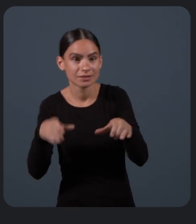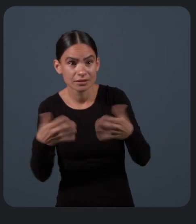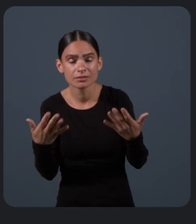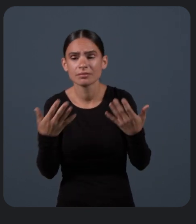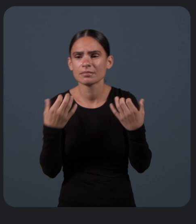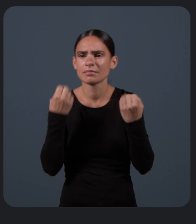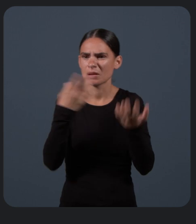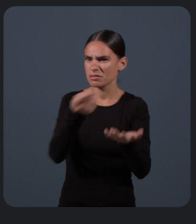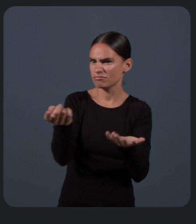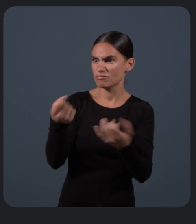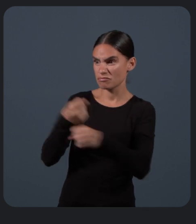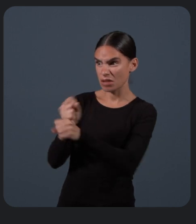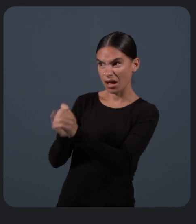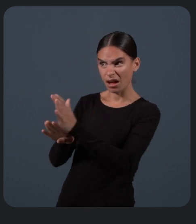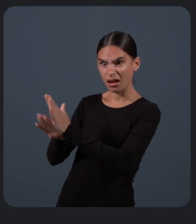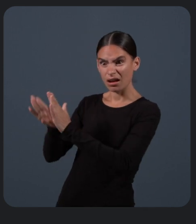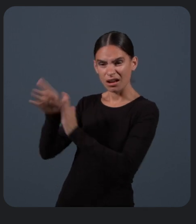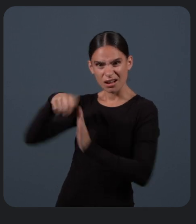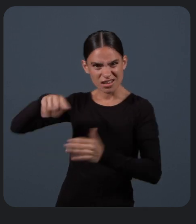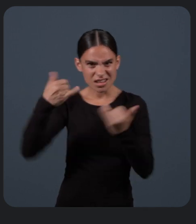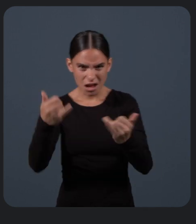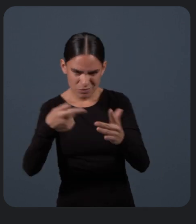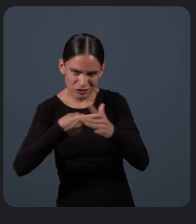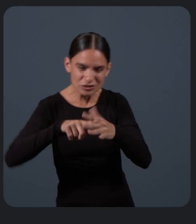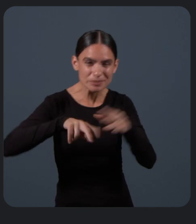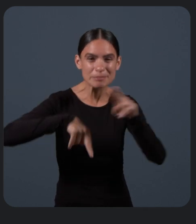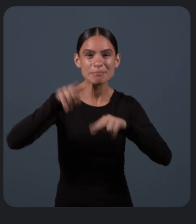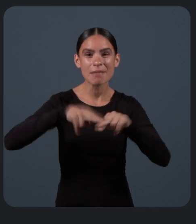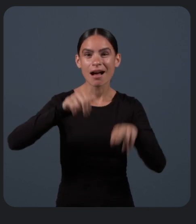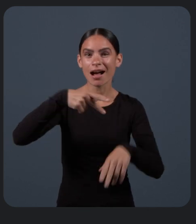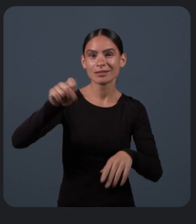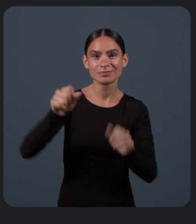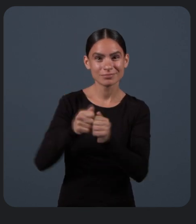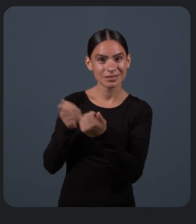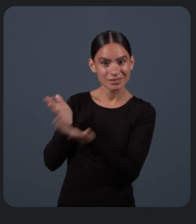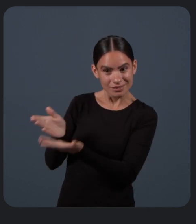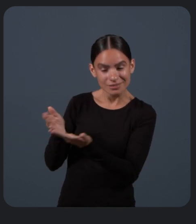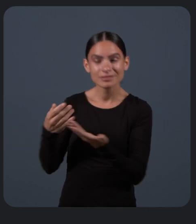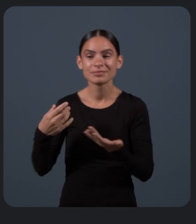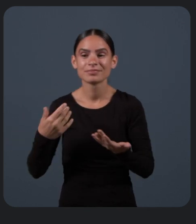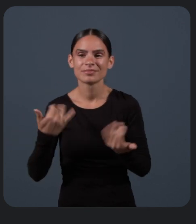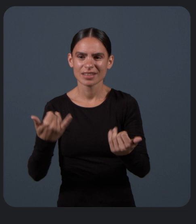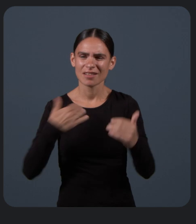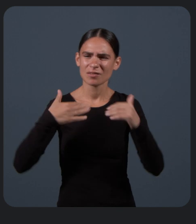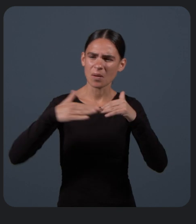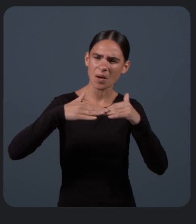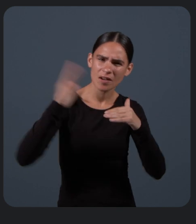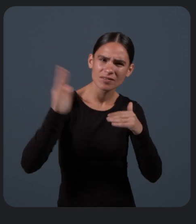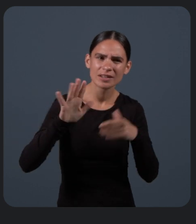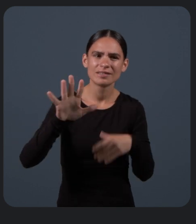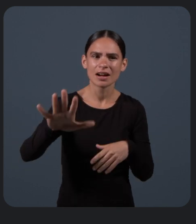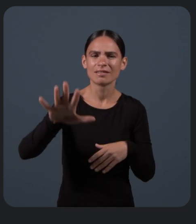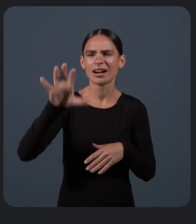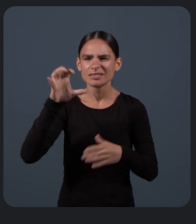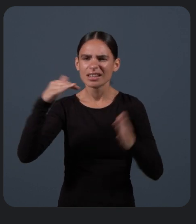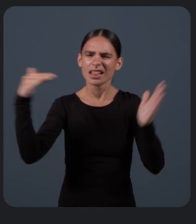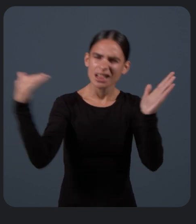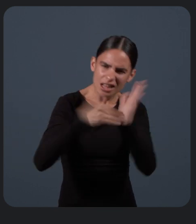have started to build apps with it. And, today, there are over 500,000 apps built with Flutter.